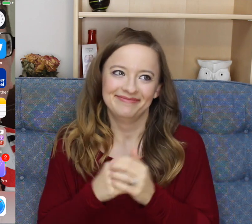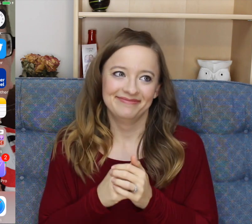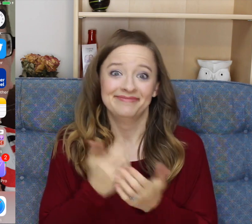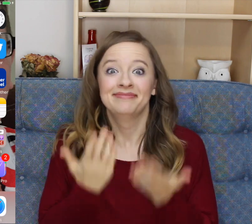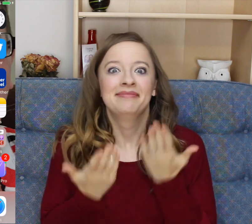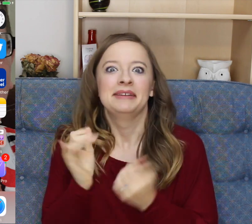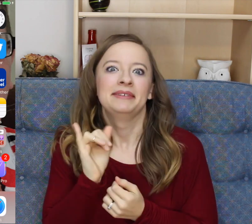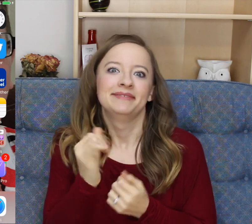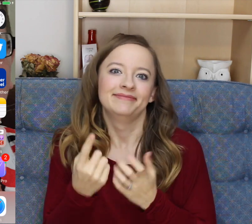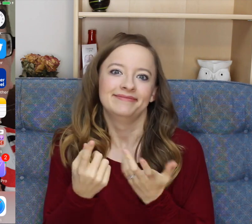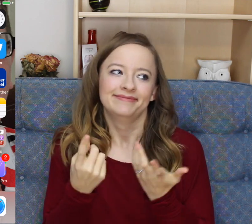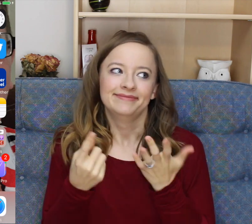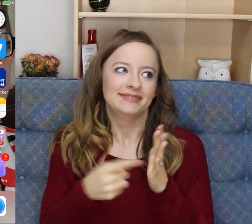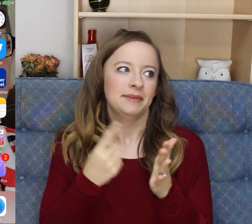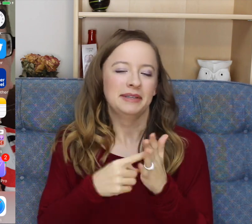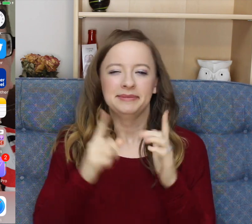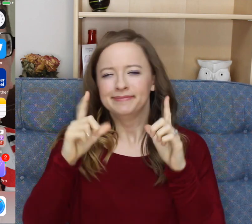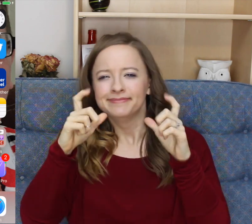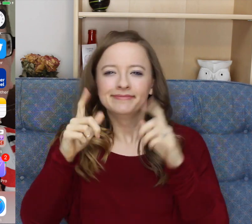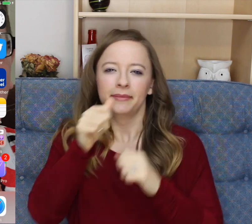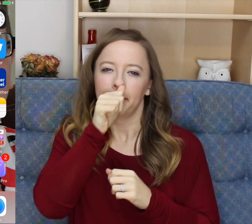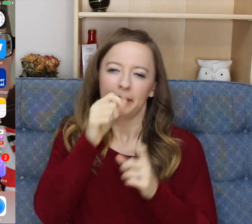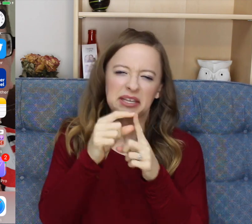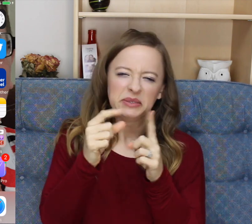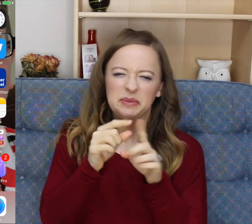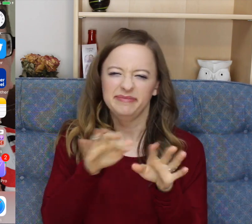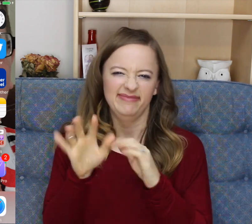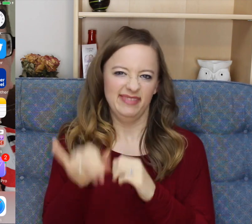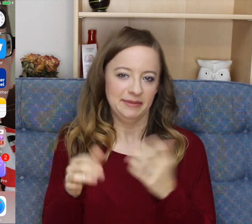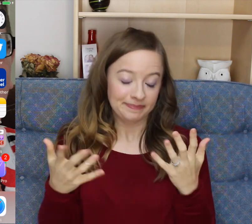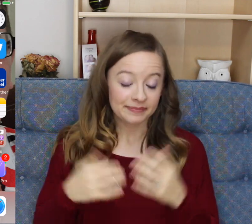just there might be like sometimes I photo passwords and things like that.